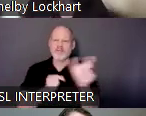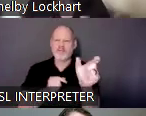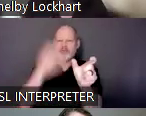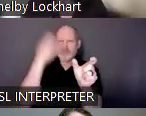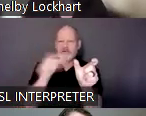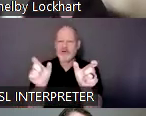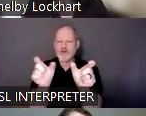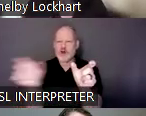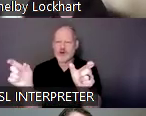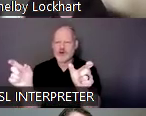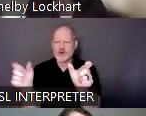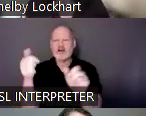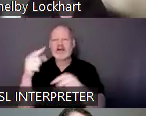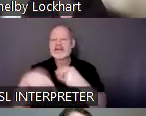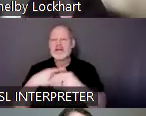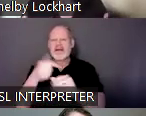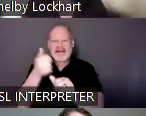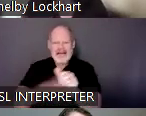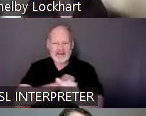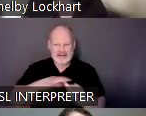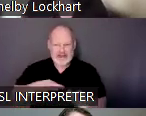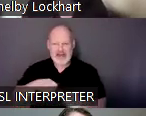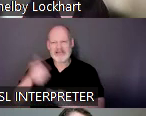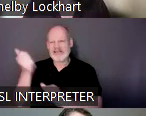every family, every staff member deserves this universal support